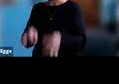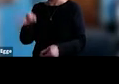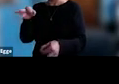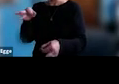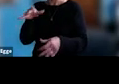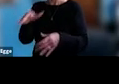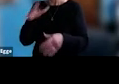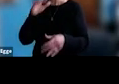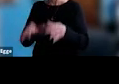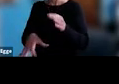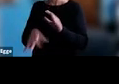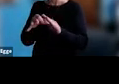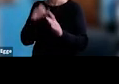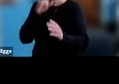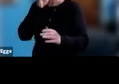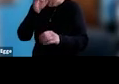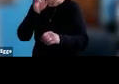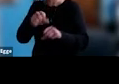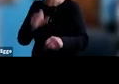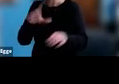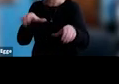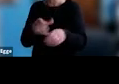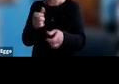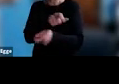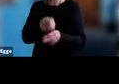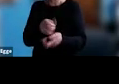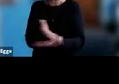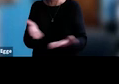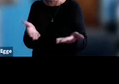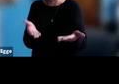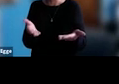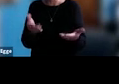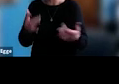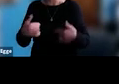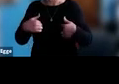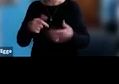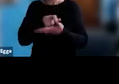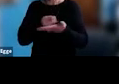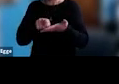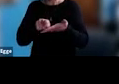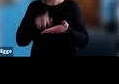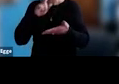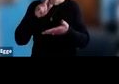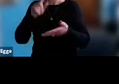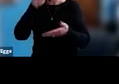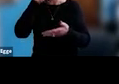and found to be unable to do certain things. So I write, the competency evaluation does not refer